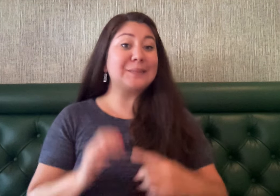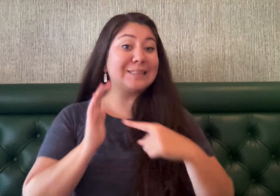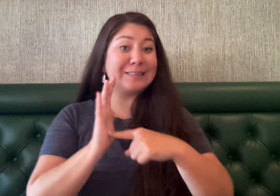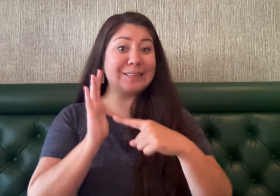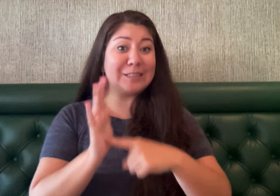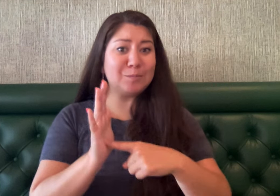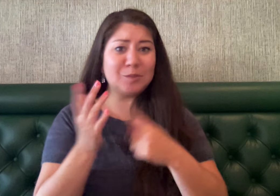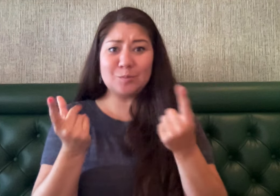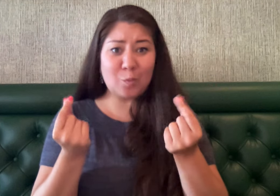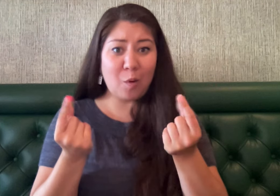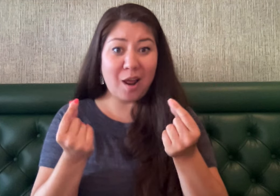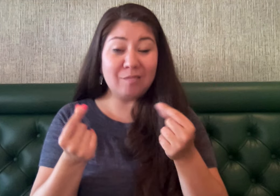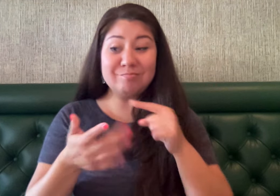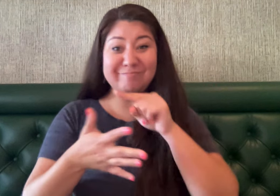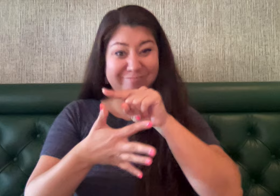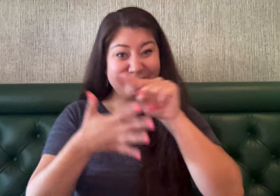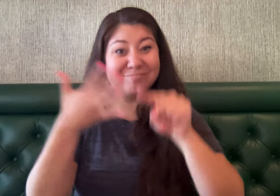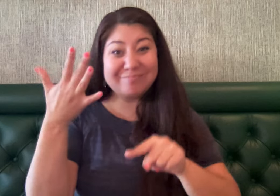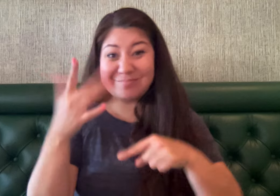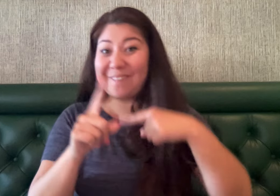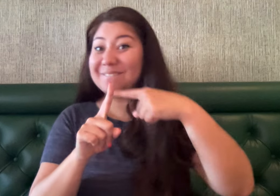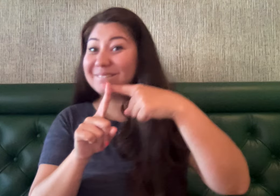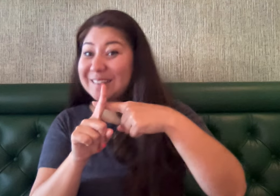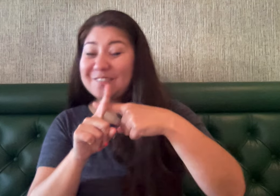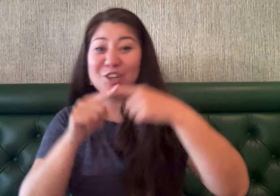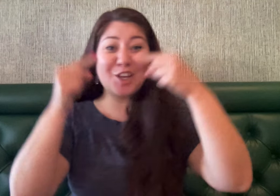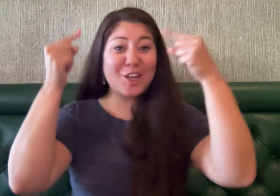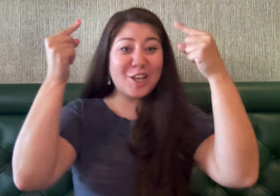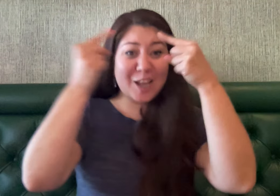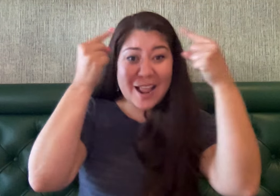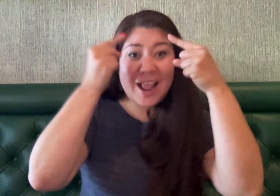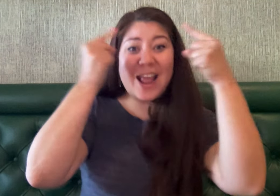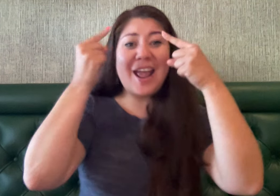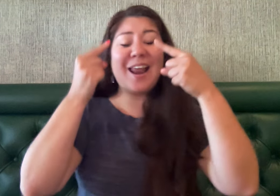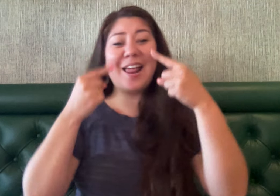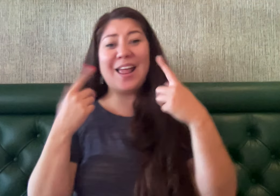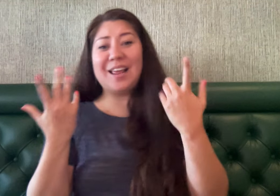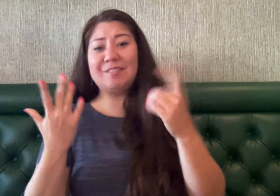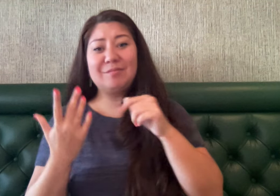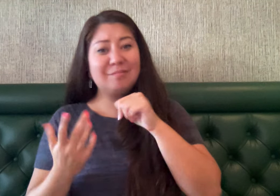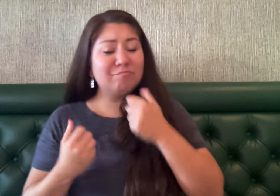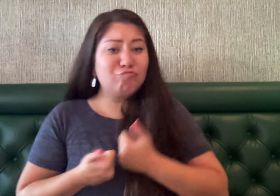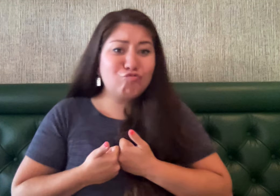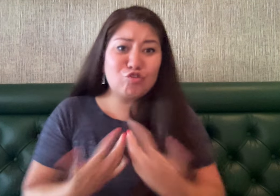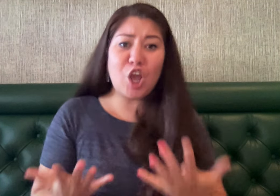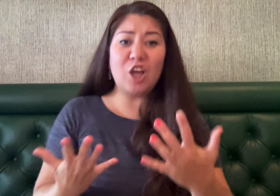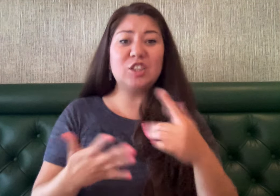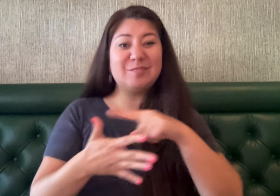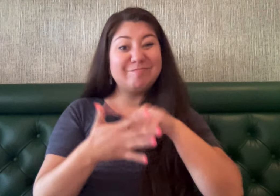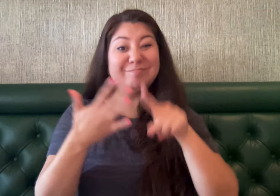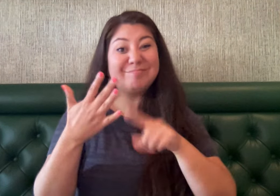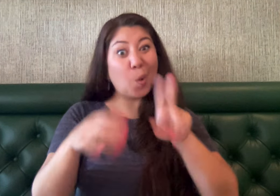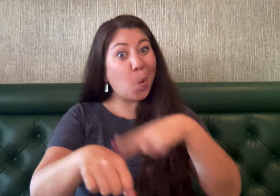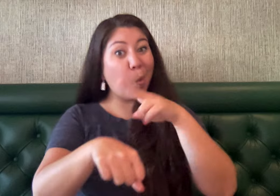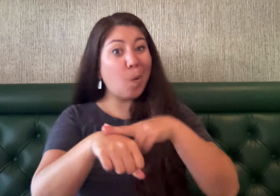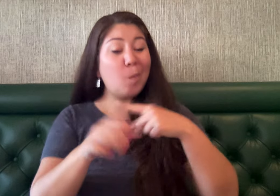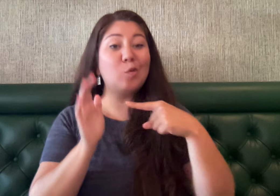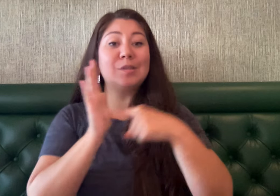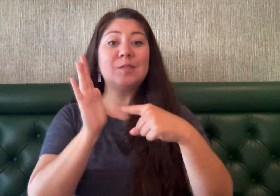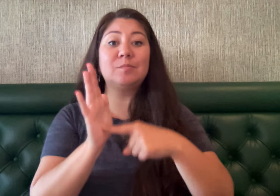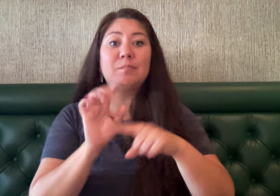Symptoms include the five that Morgan listed like fever, headache, exhaustion are normal symptoms,